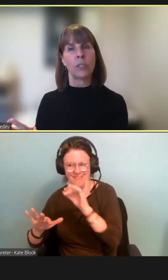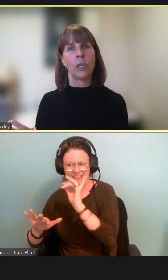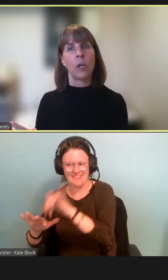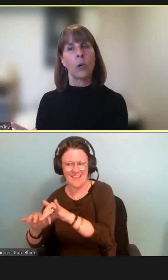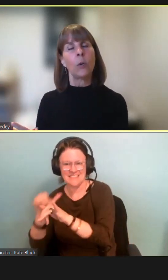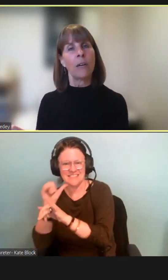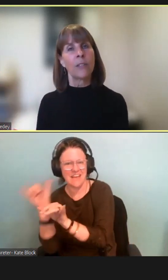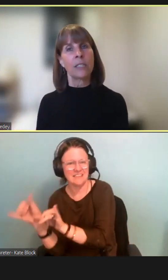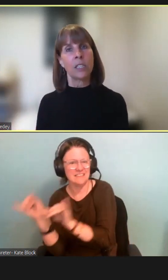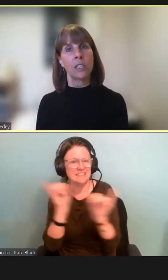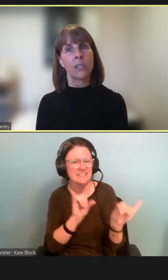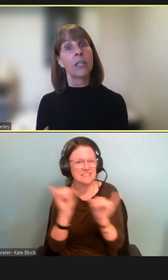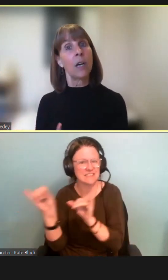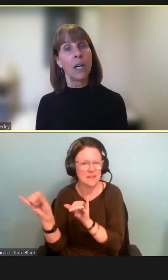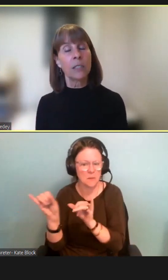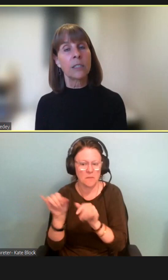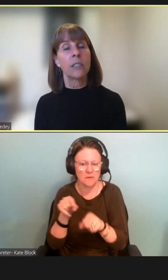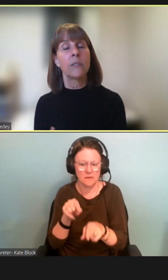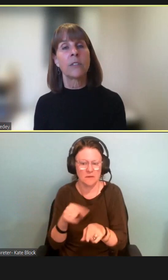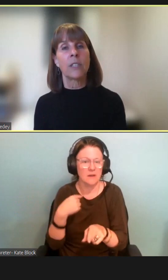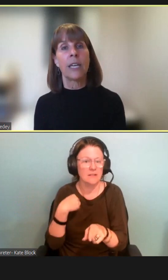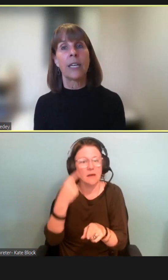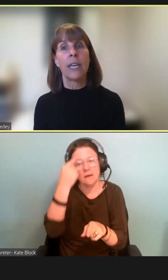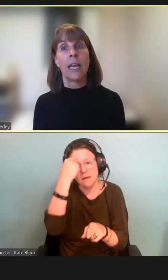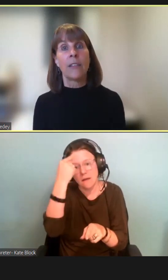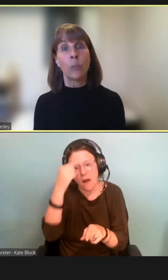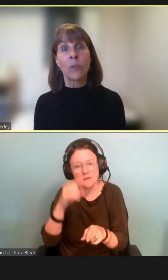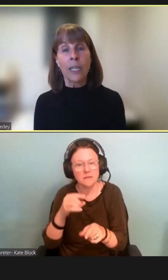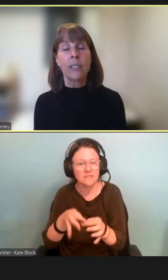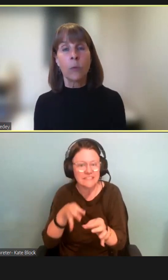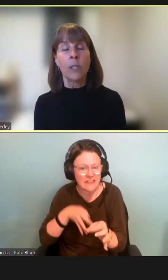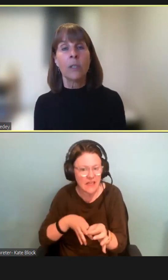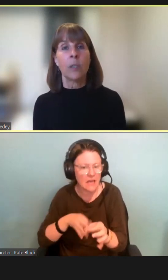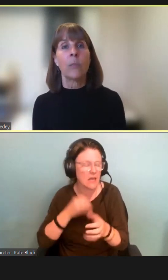who have a condition like a cognitive delay that likely will impact their